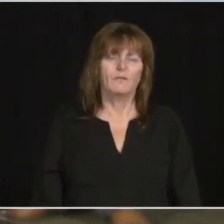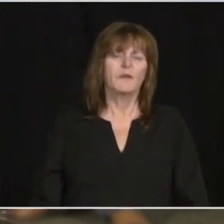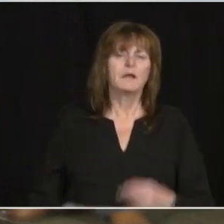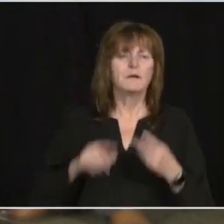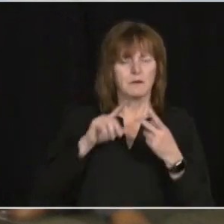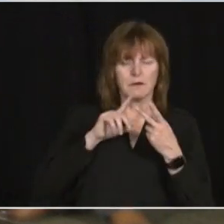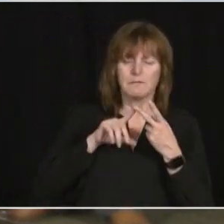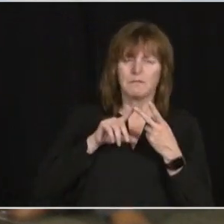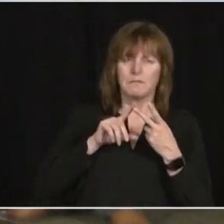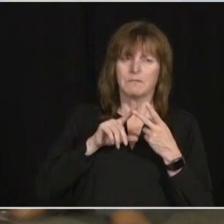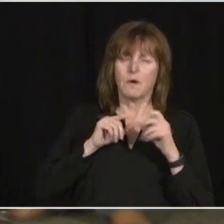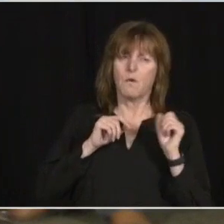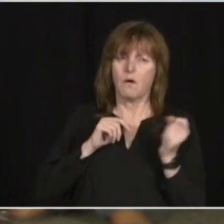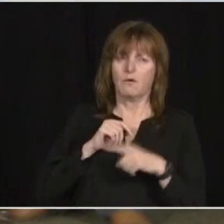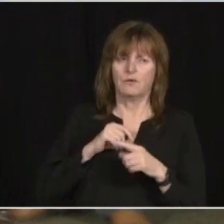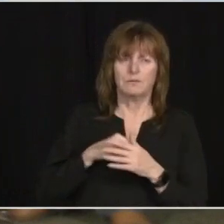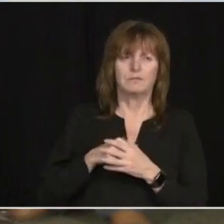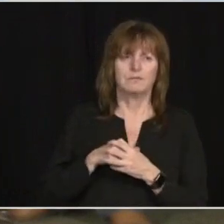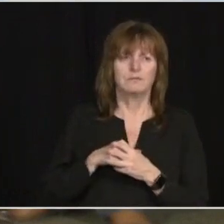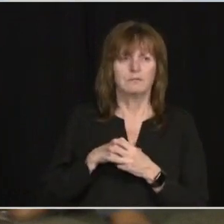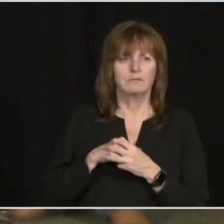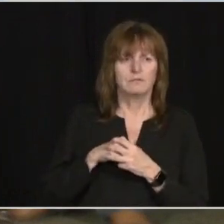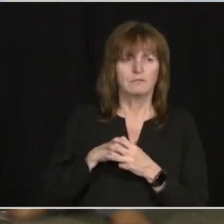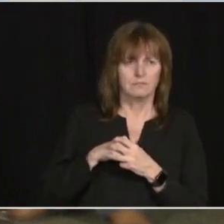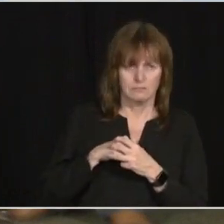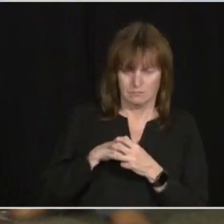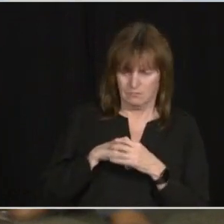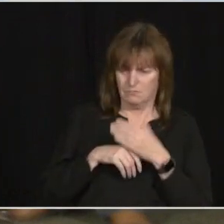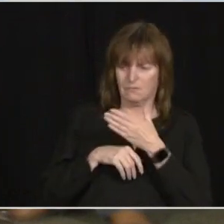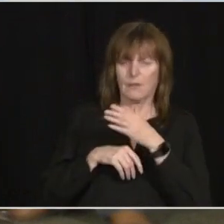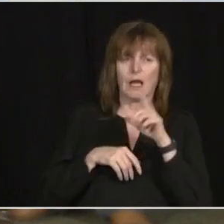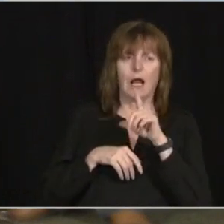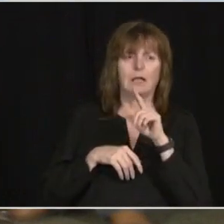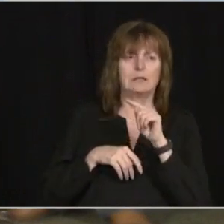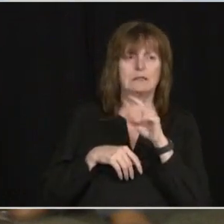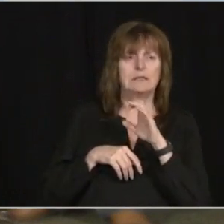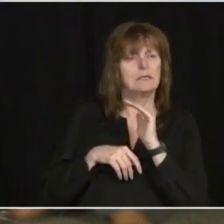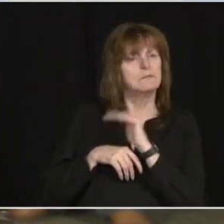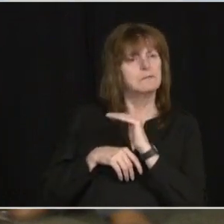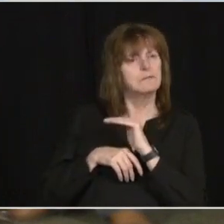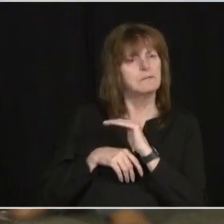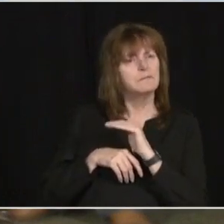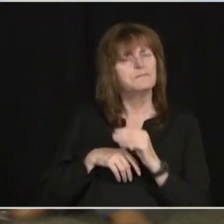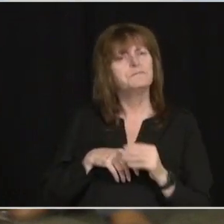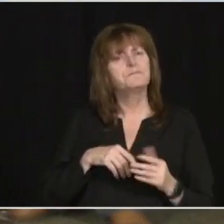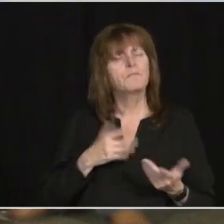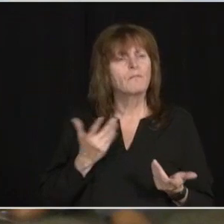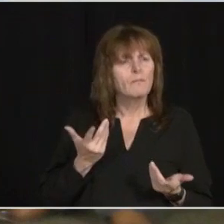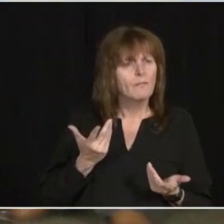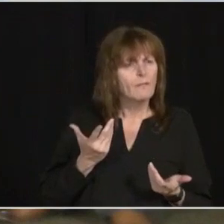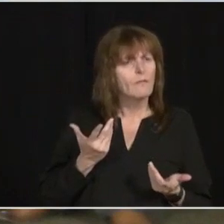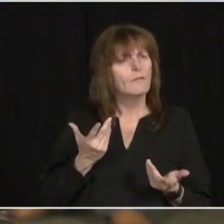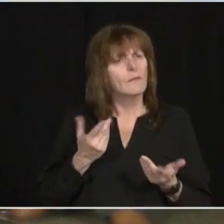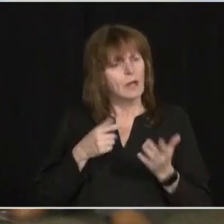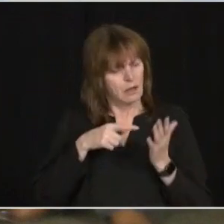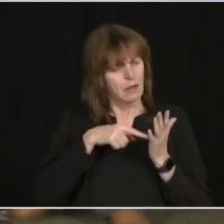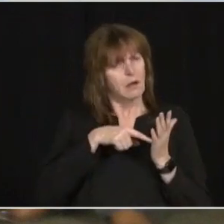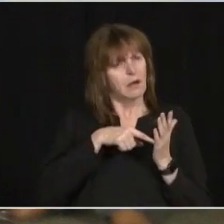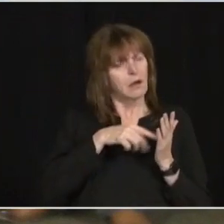CBC has another investigation out today about your inspection system. You keep talking about how you submitted to a